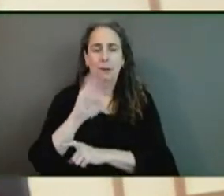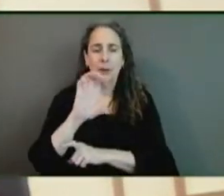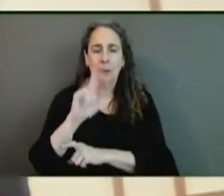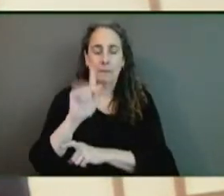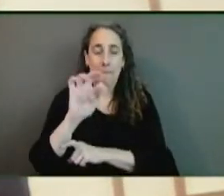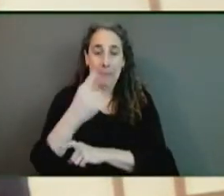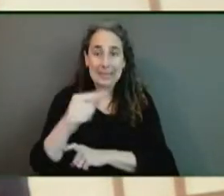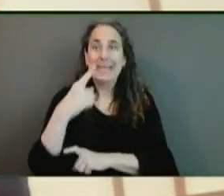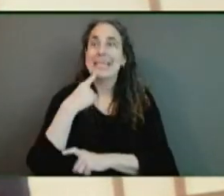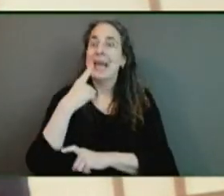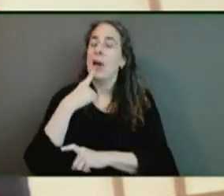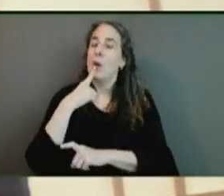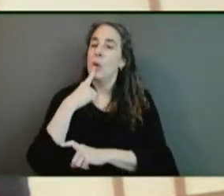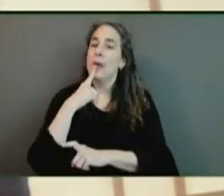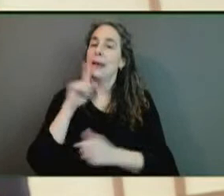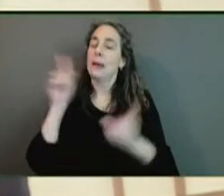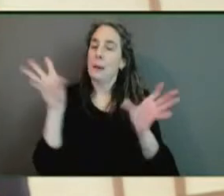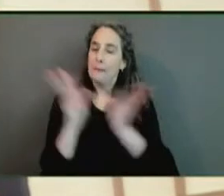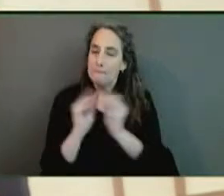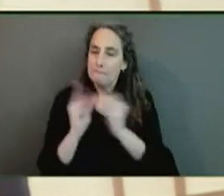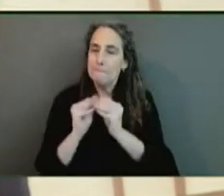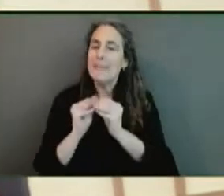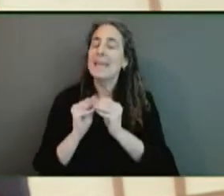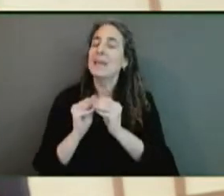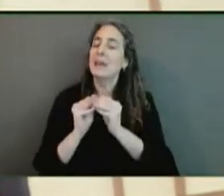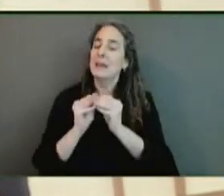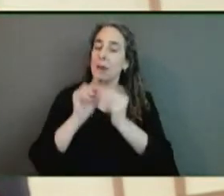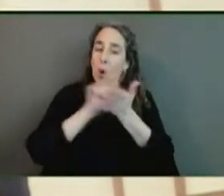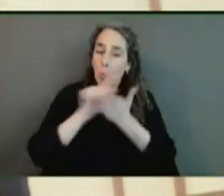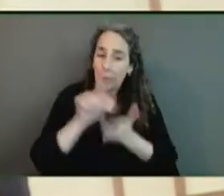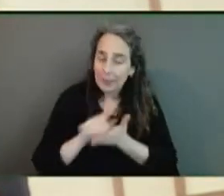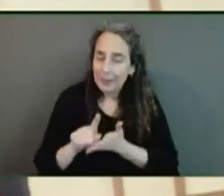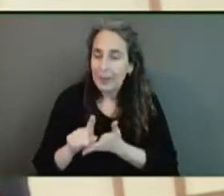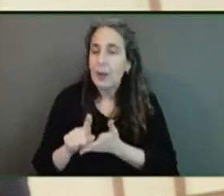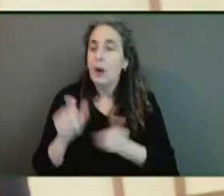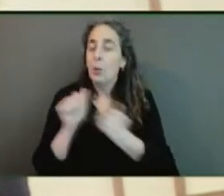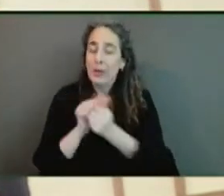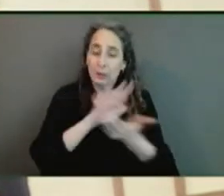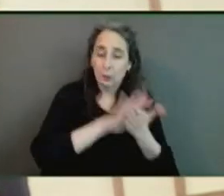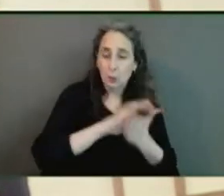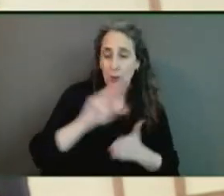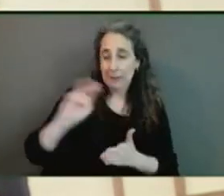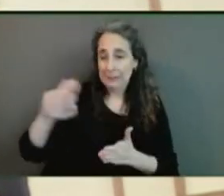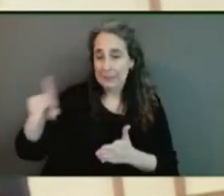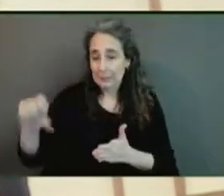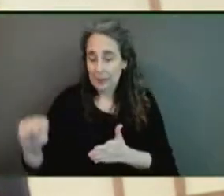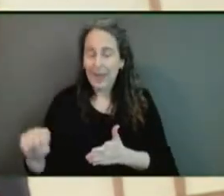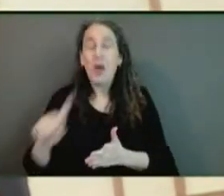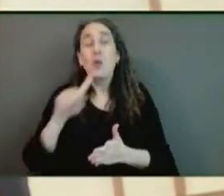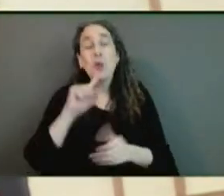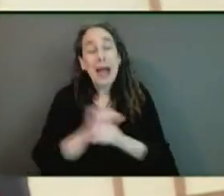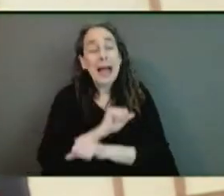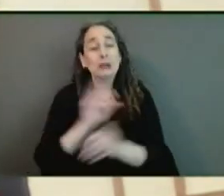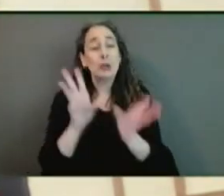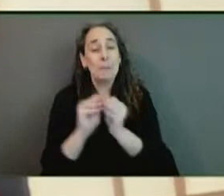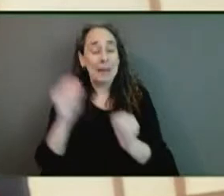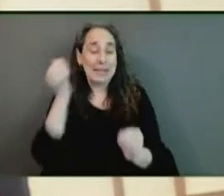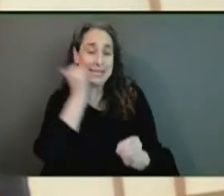many months, and Dr McKnight noted that we meet weekly with the school. With with M.C.P.S.